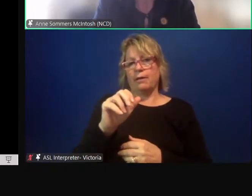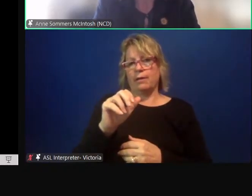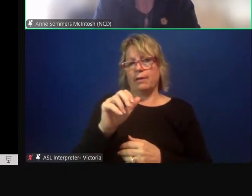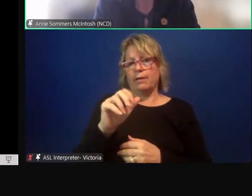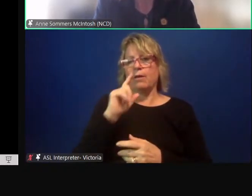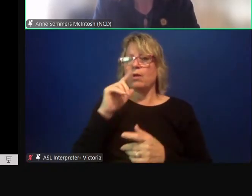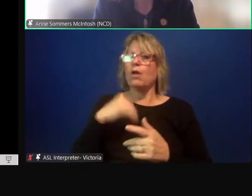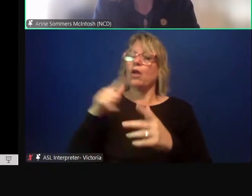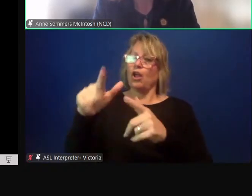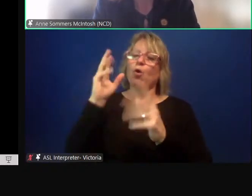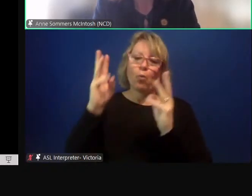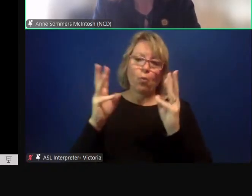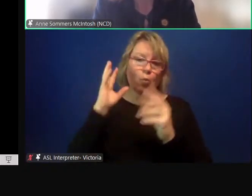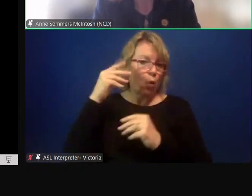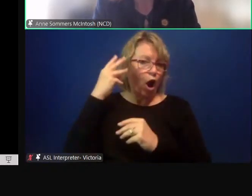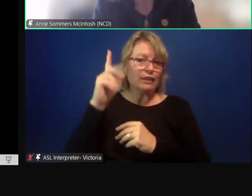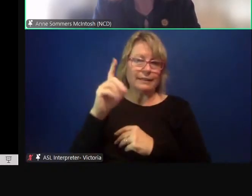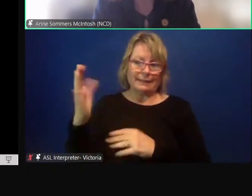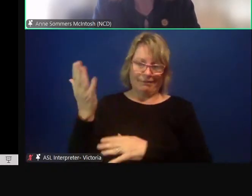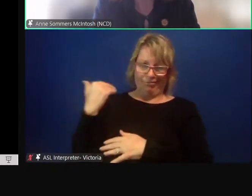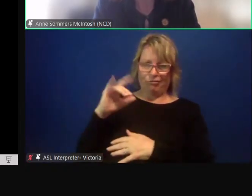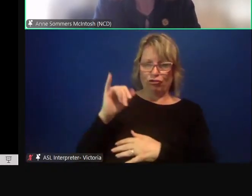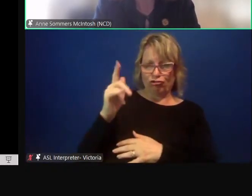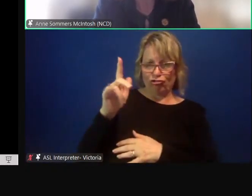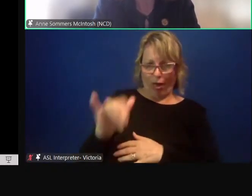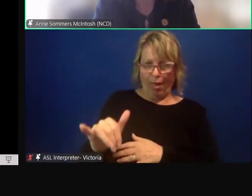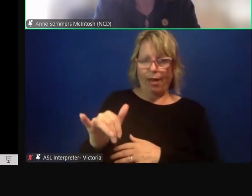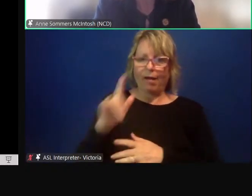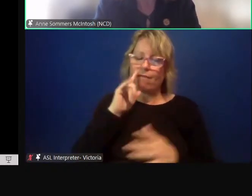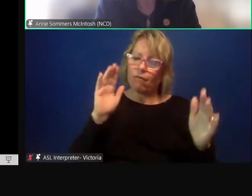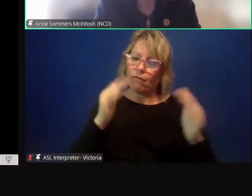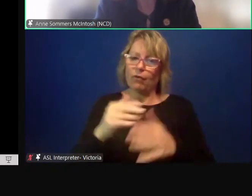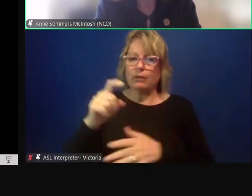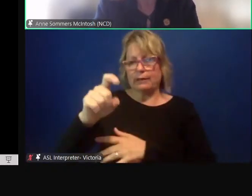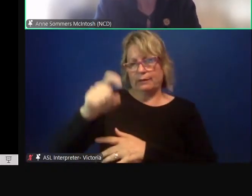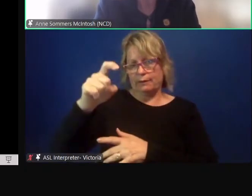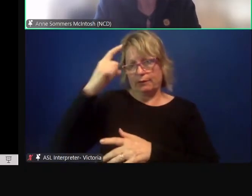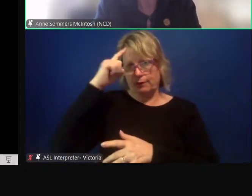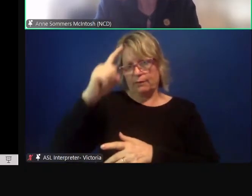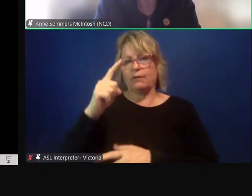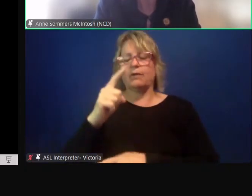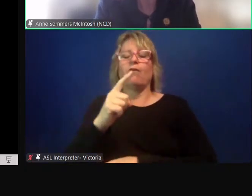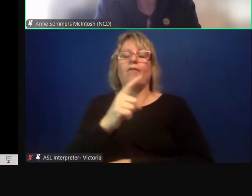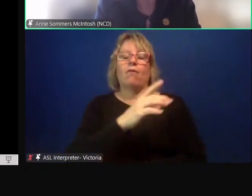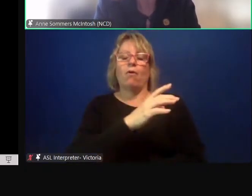Washington, DC last July, which largely focused on the need for clinical care competency training